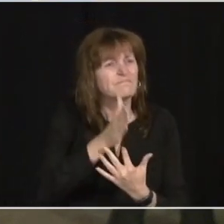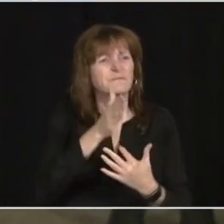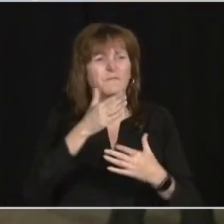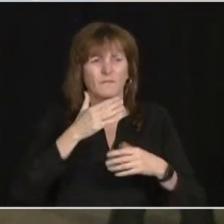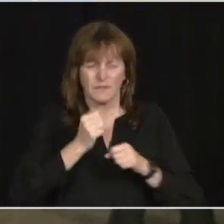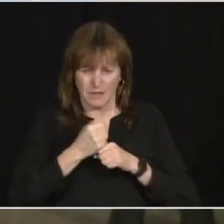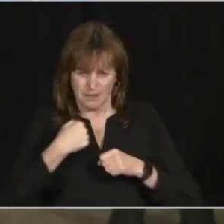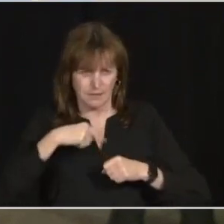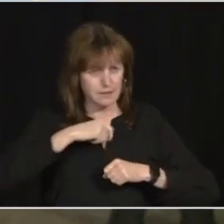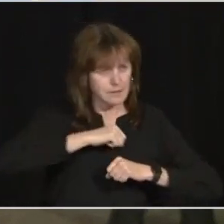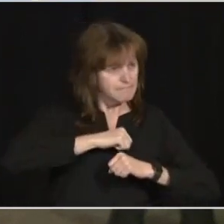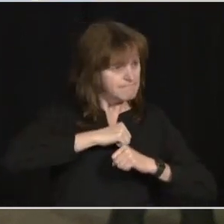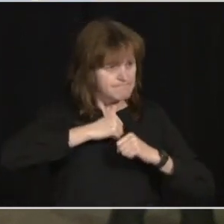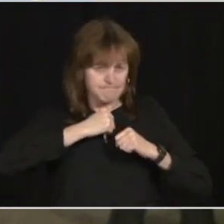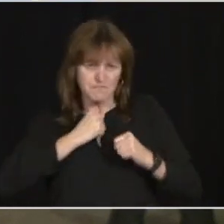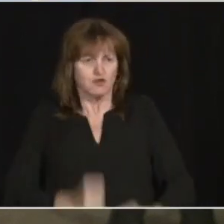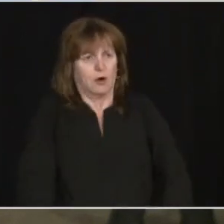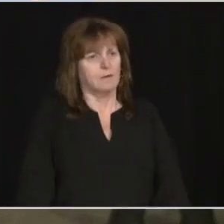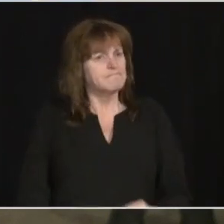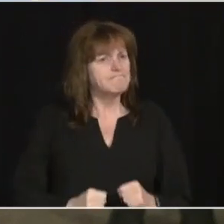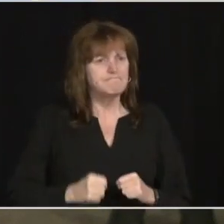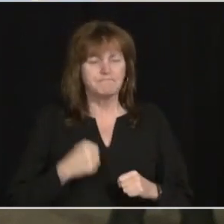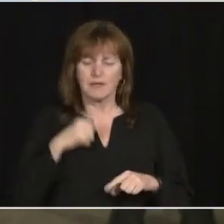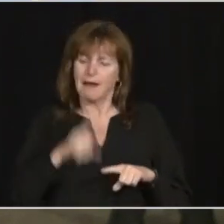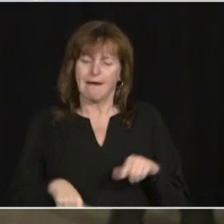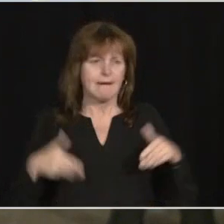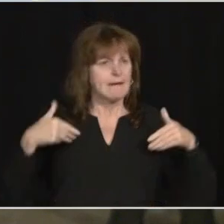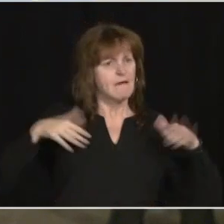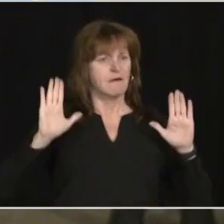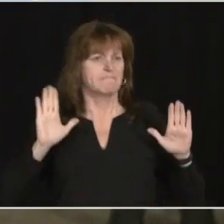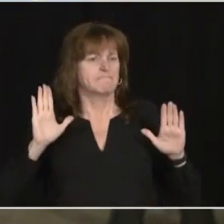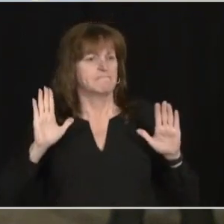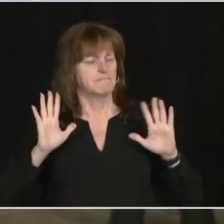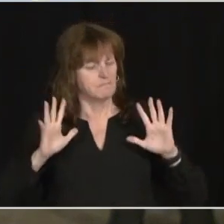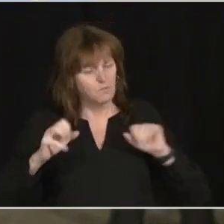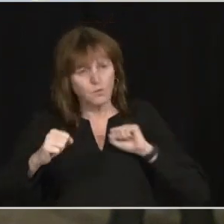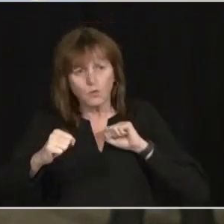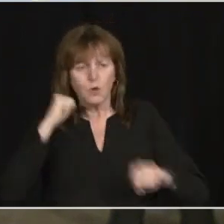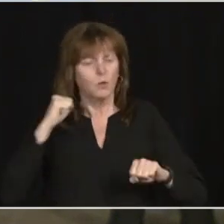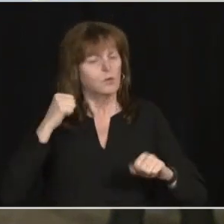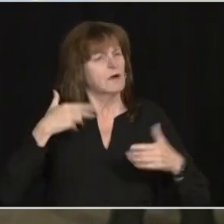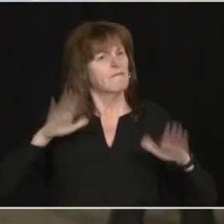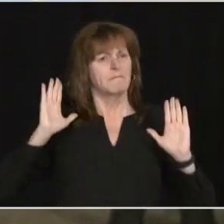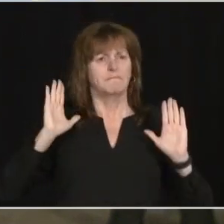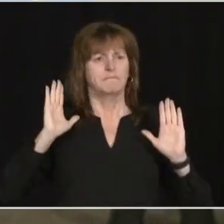we won't give up. We won't give up on the most vulnerable, and we won't